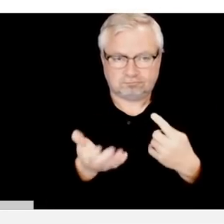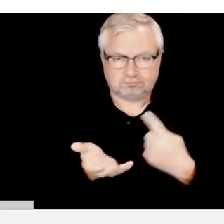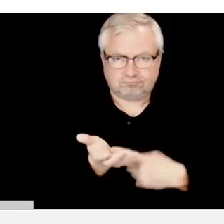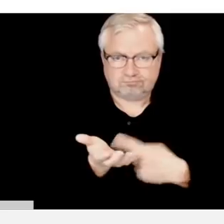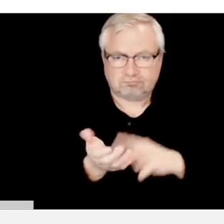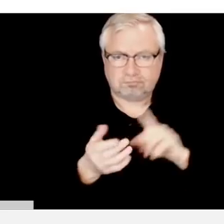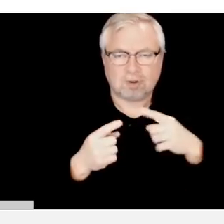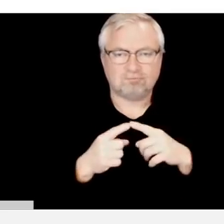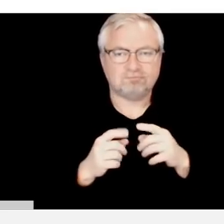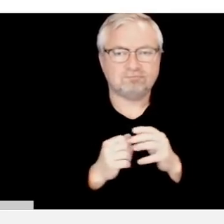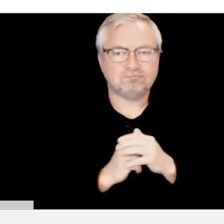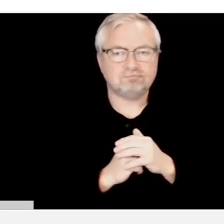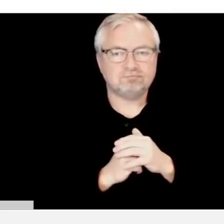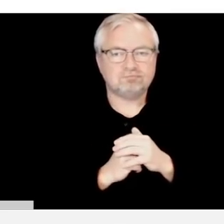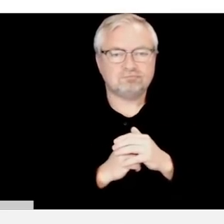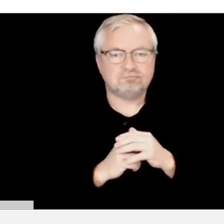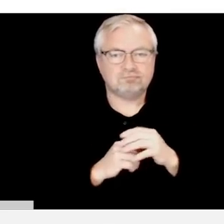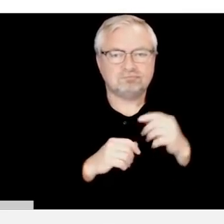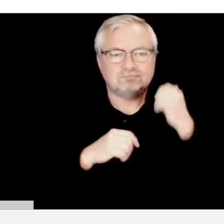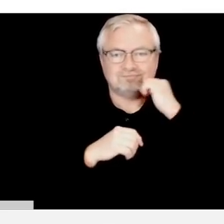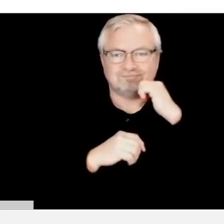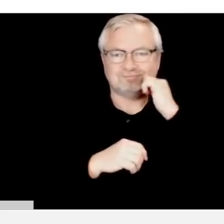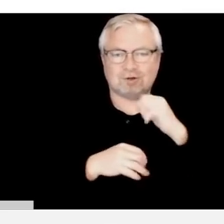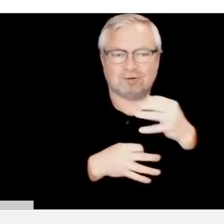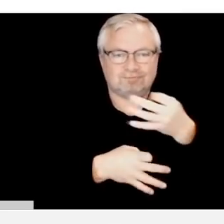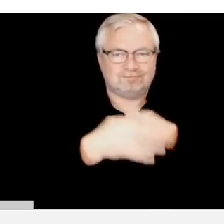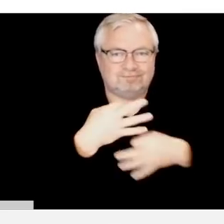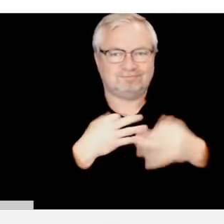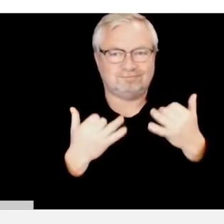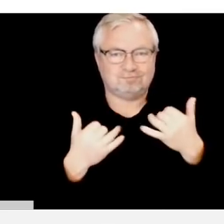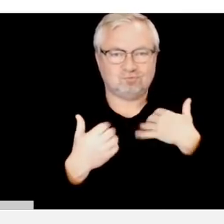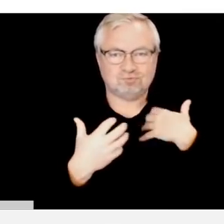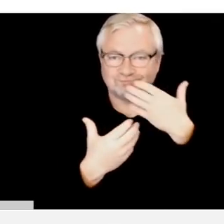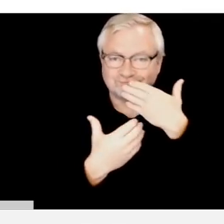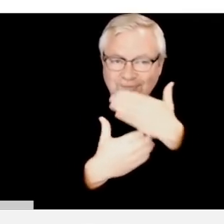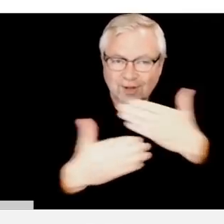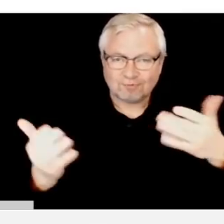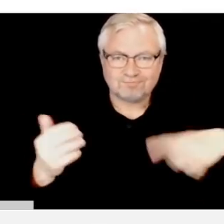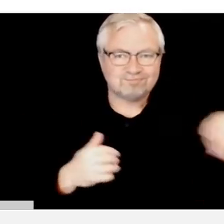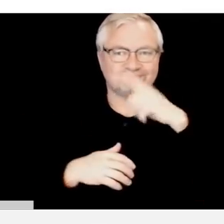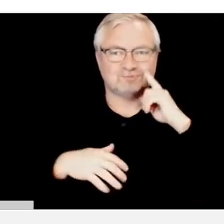So just want to thank you for making this time available.